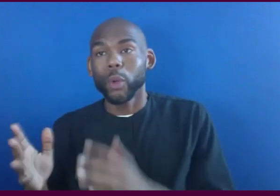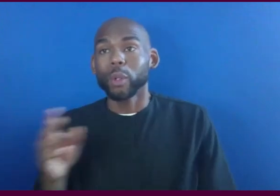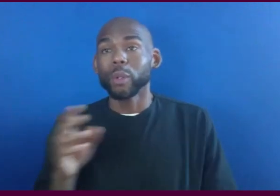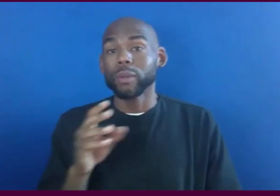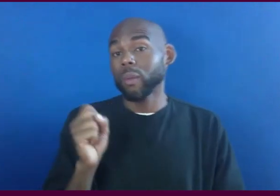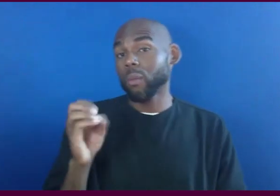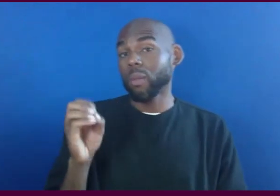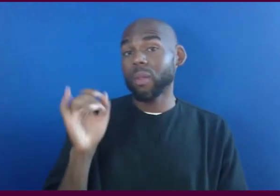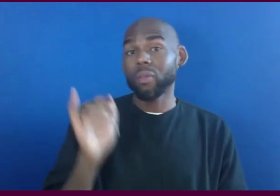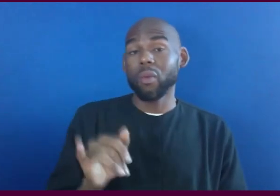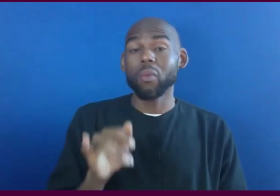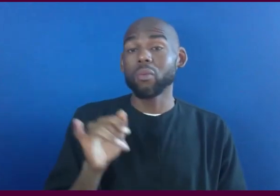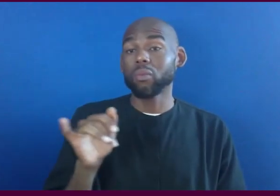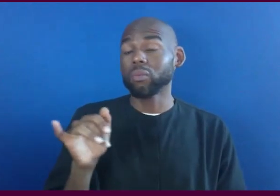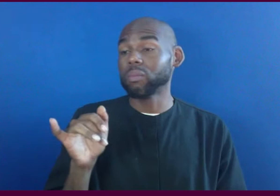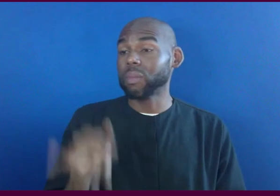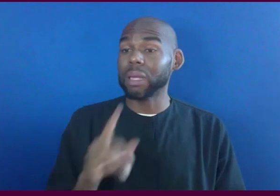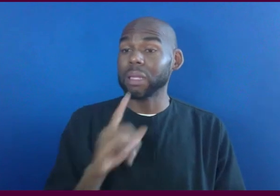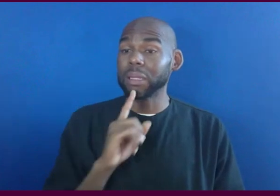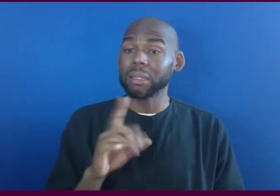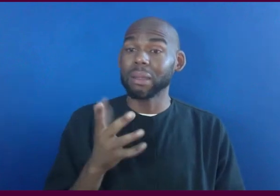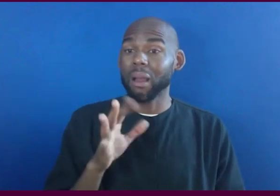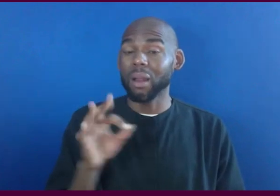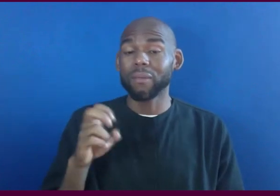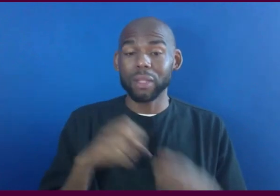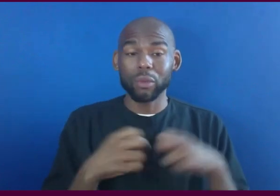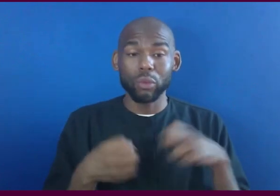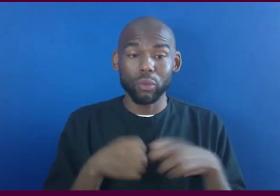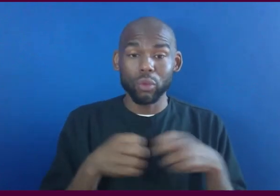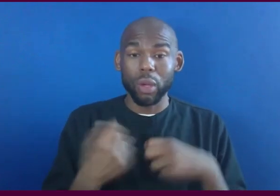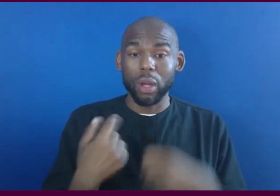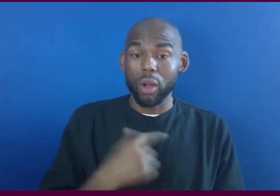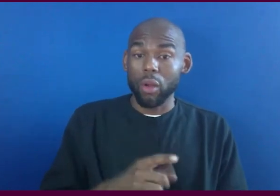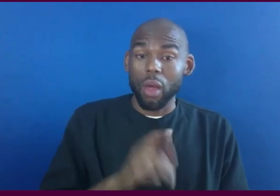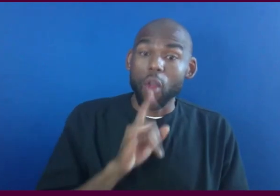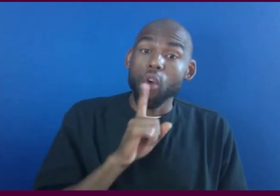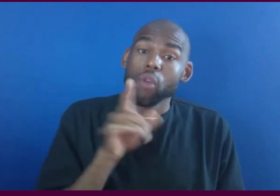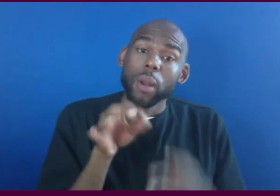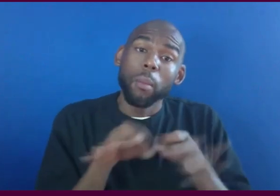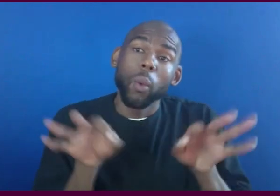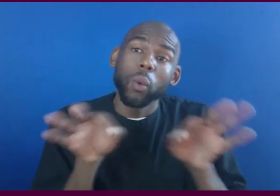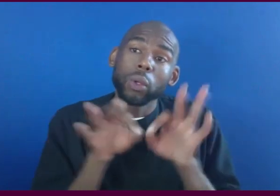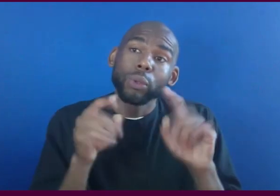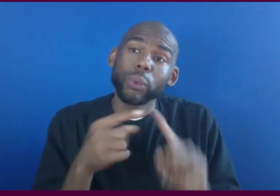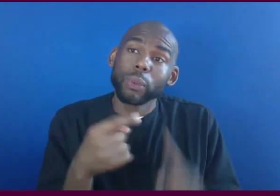And those are issues that are really important to me.